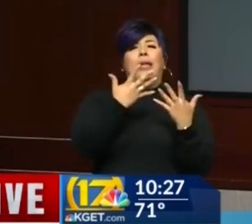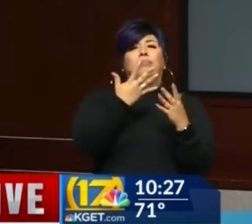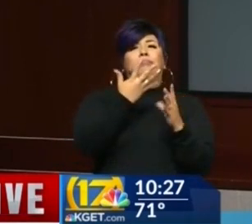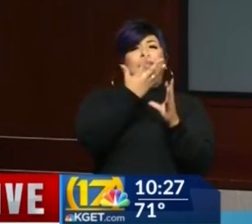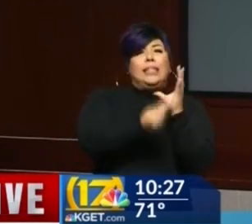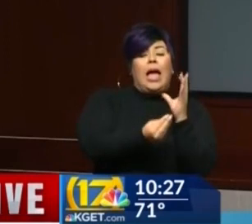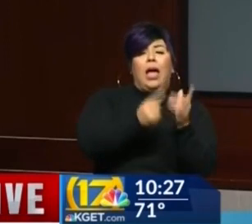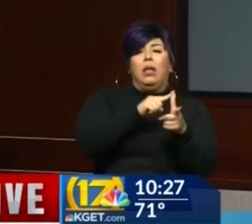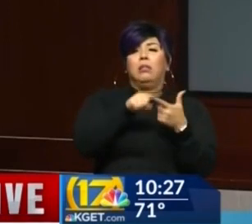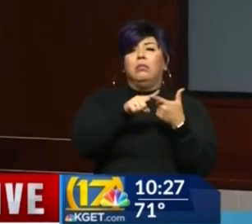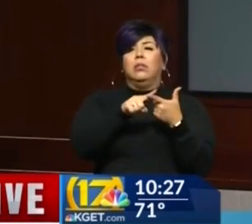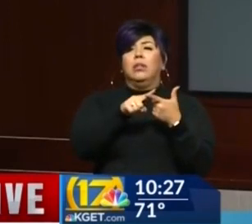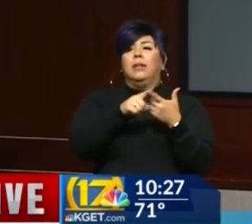SEVERAL PARAMETERS WHEN A